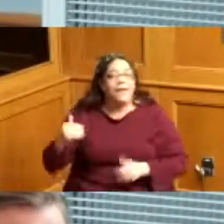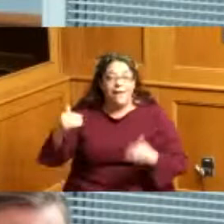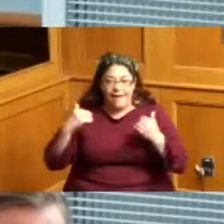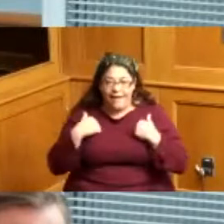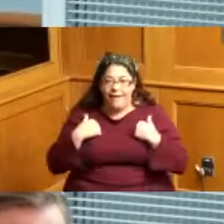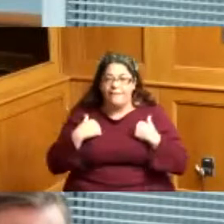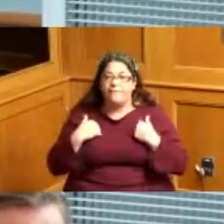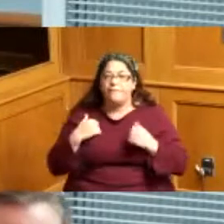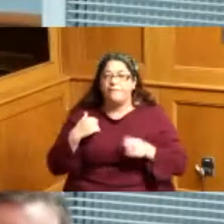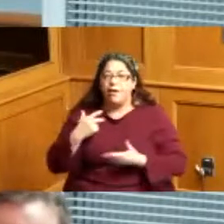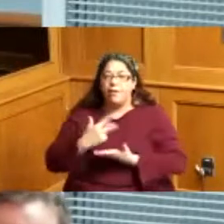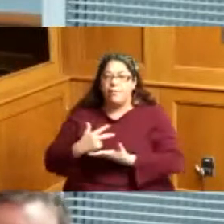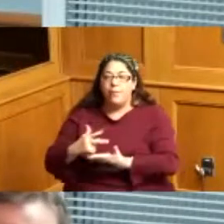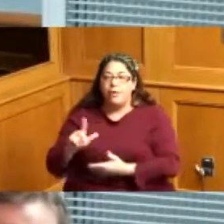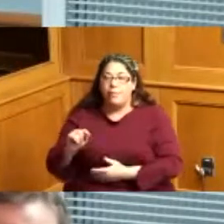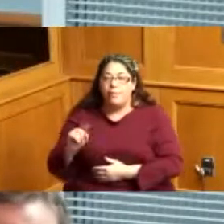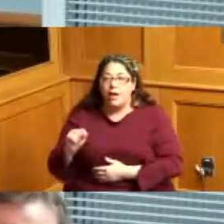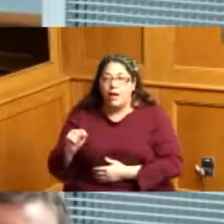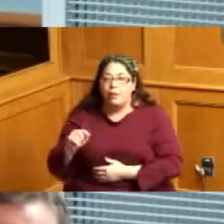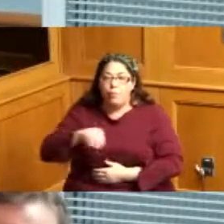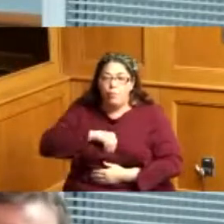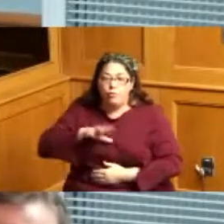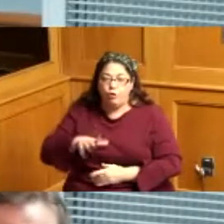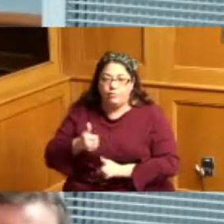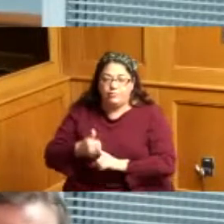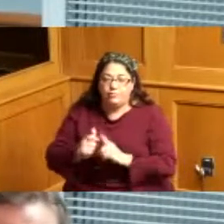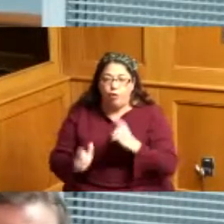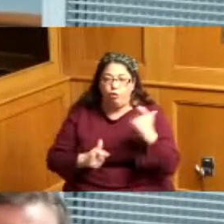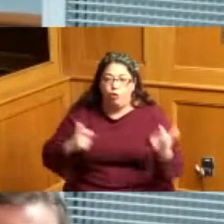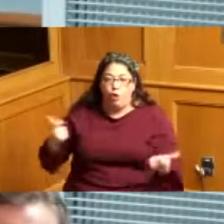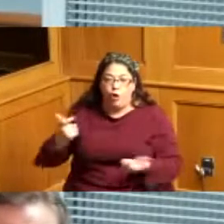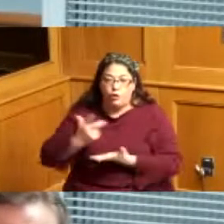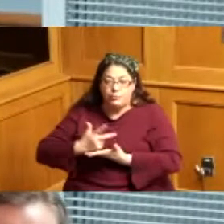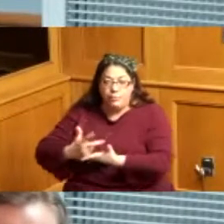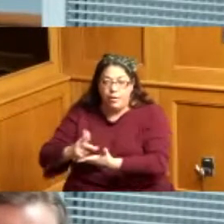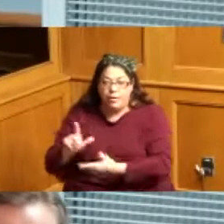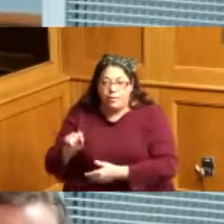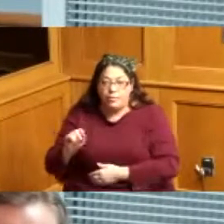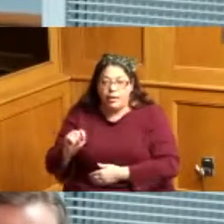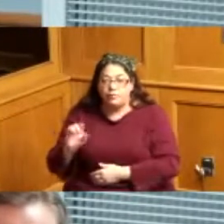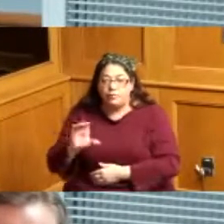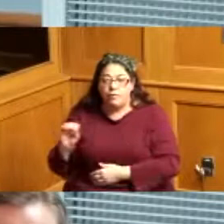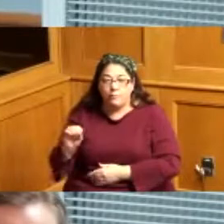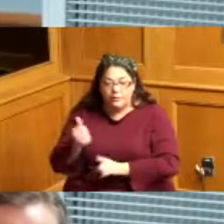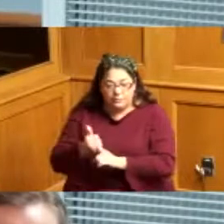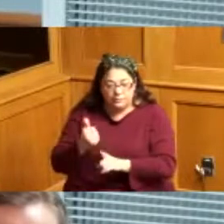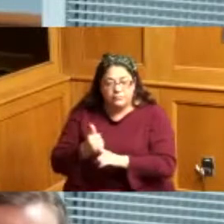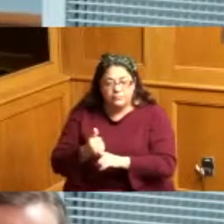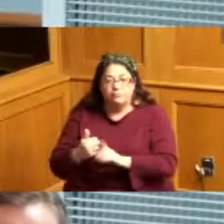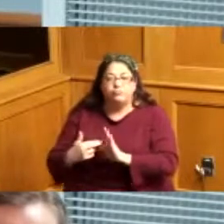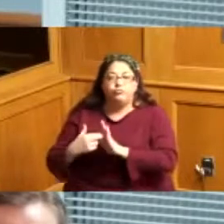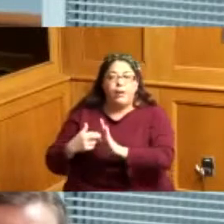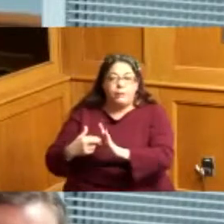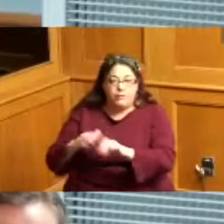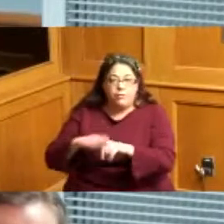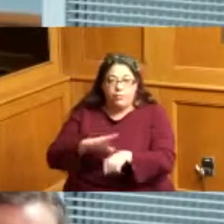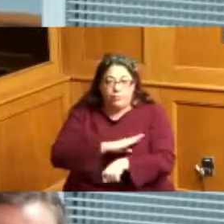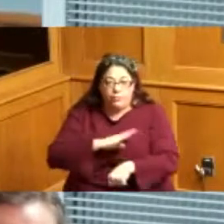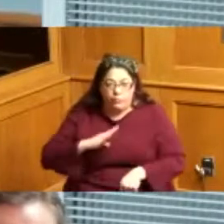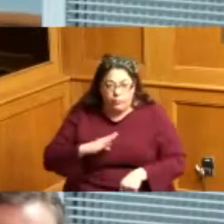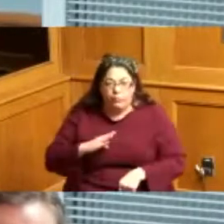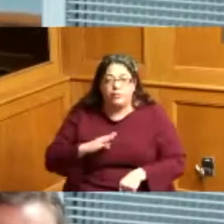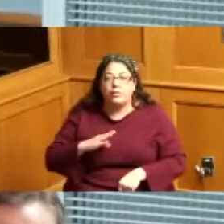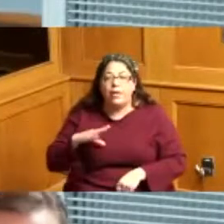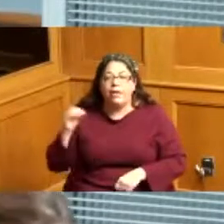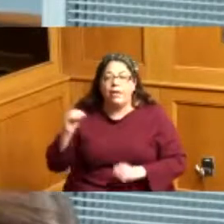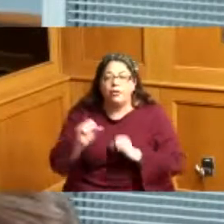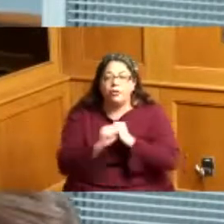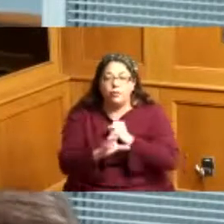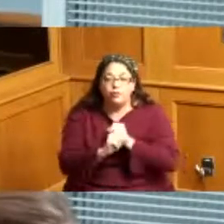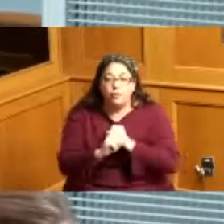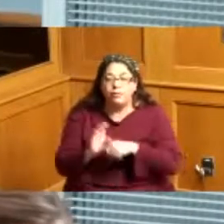a parking lot owner large parking lot company represented and commercial industry represented